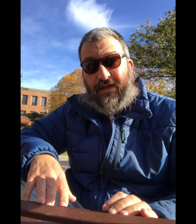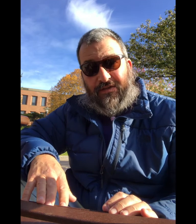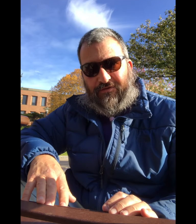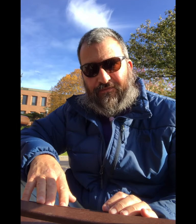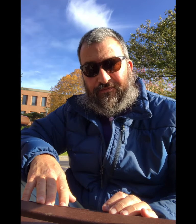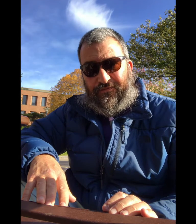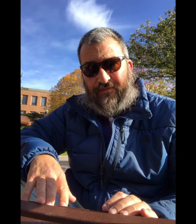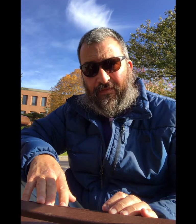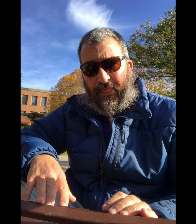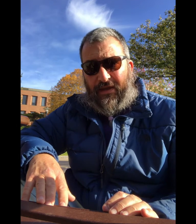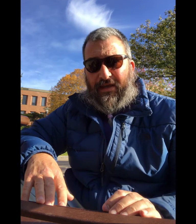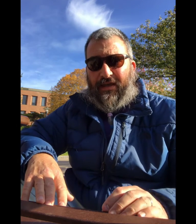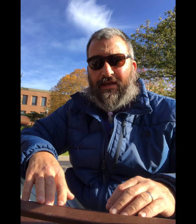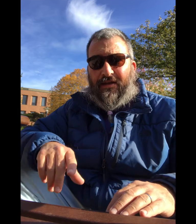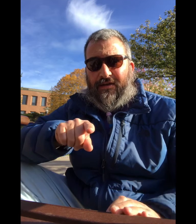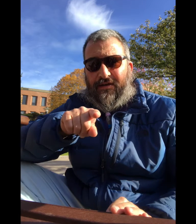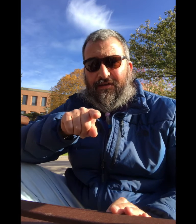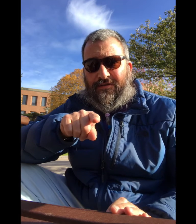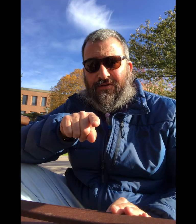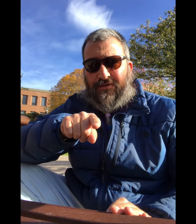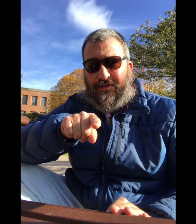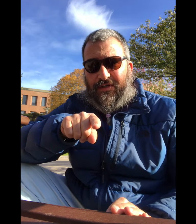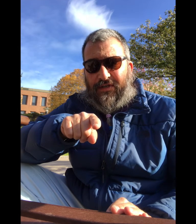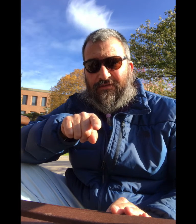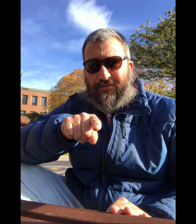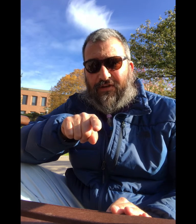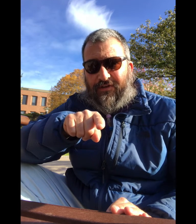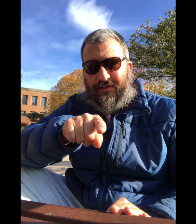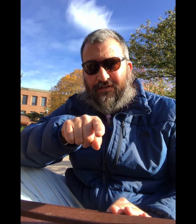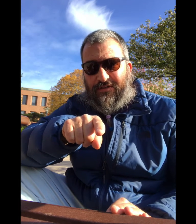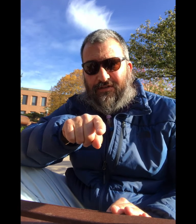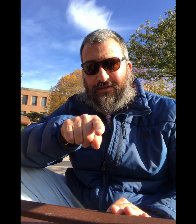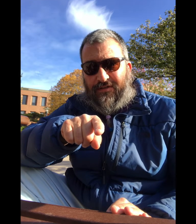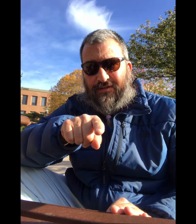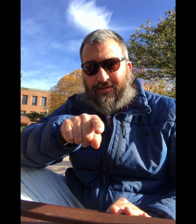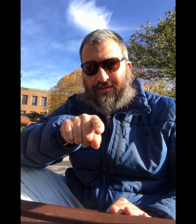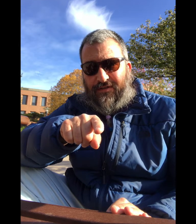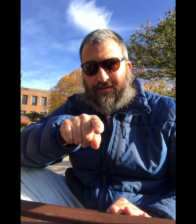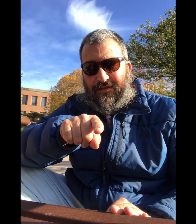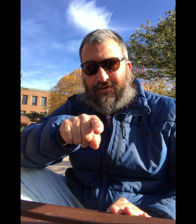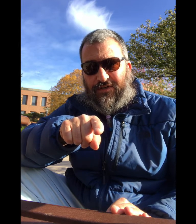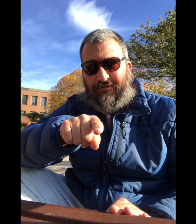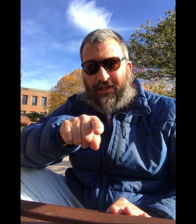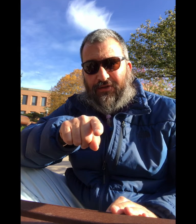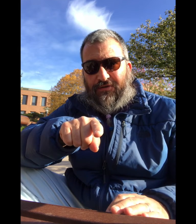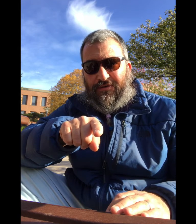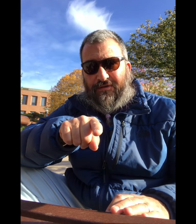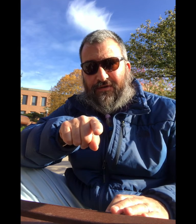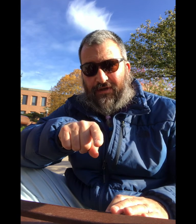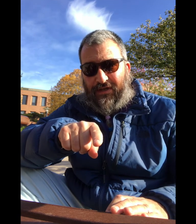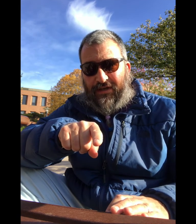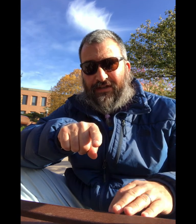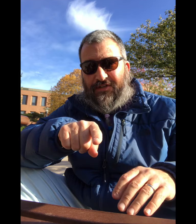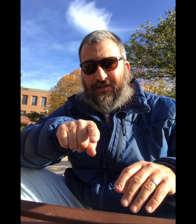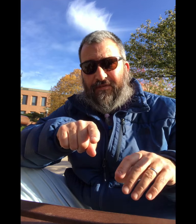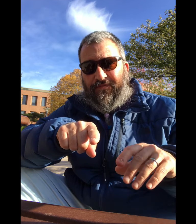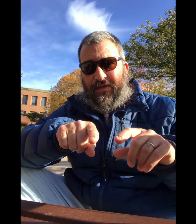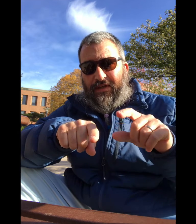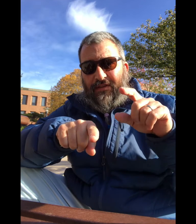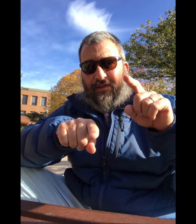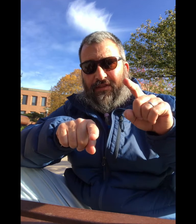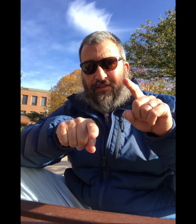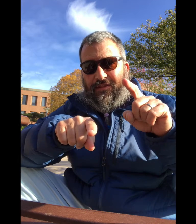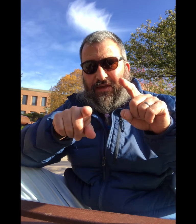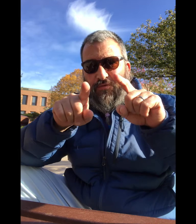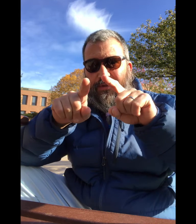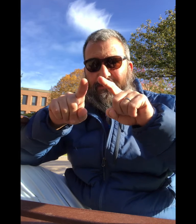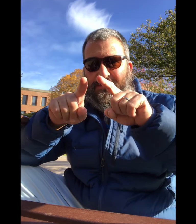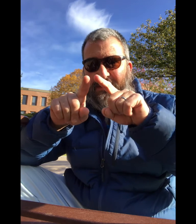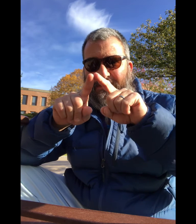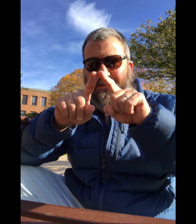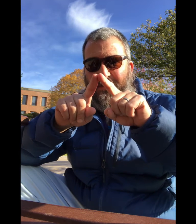end of them and so, if they find a critical value on x here then they will check to see